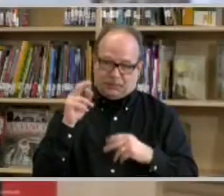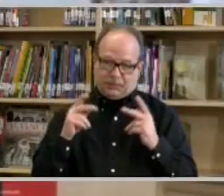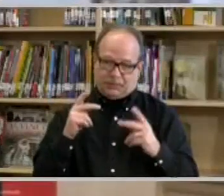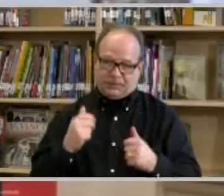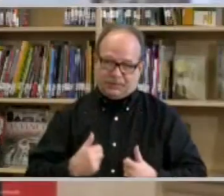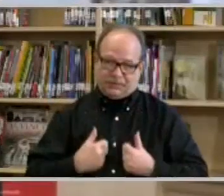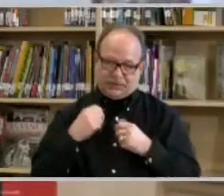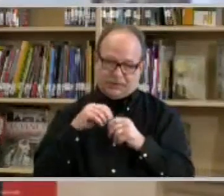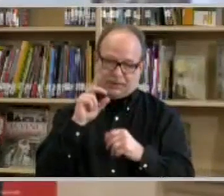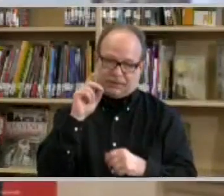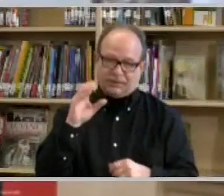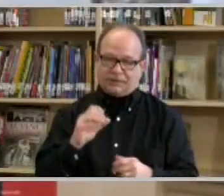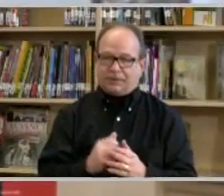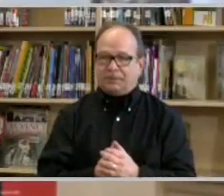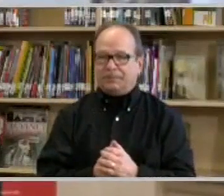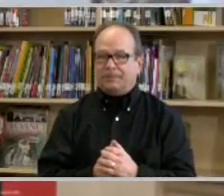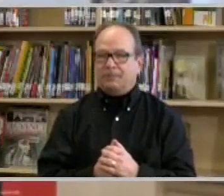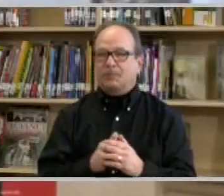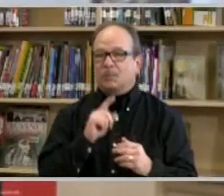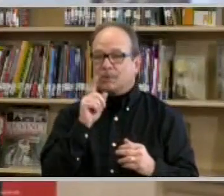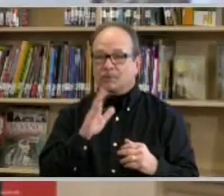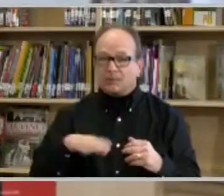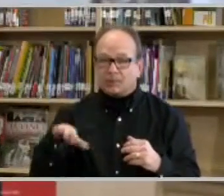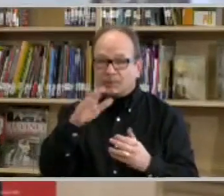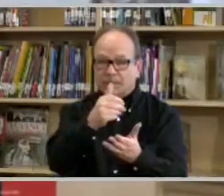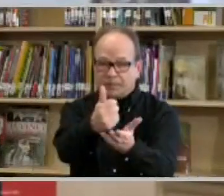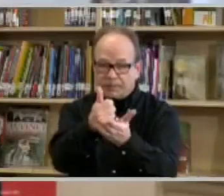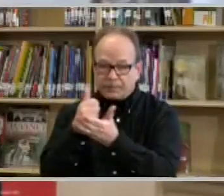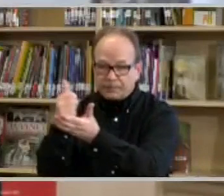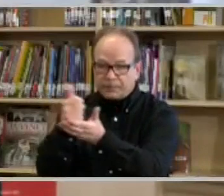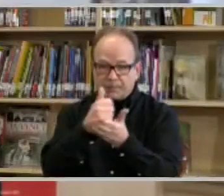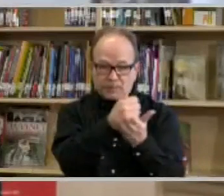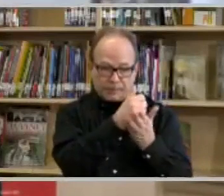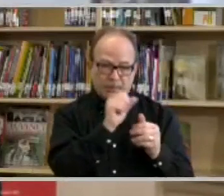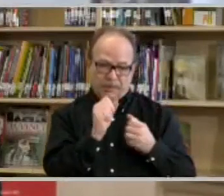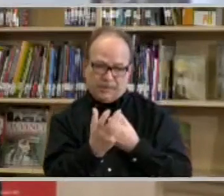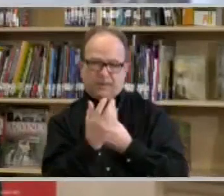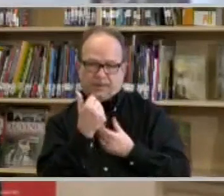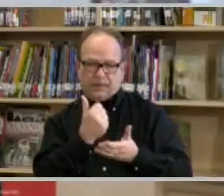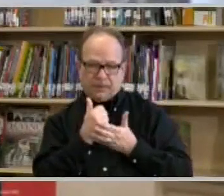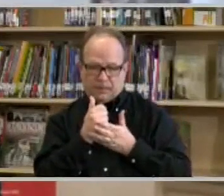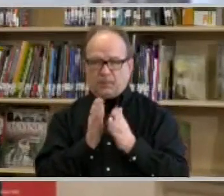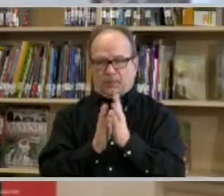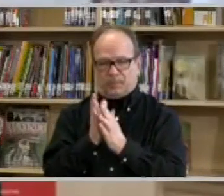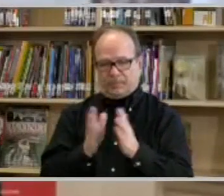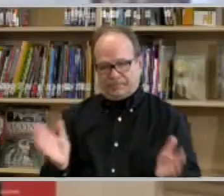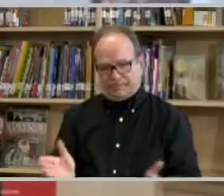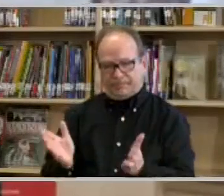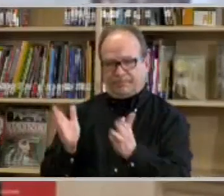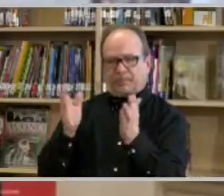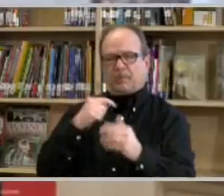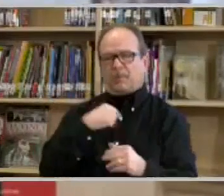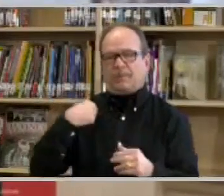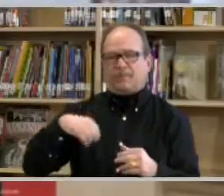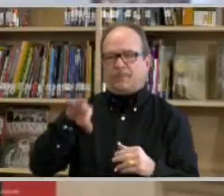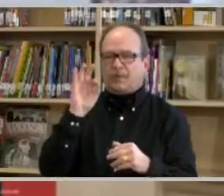DISTRICT RESIDENTS. BUT WE ALSO NEED YOUR HELP TO